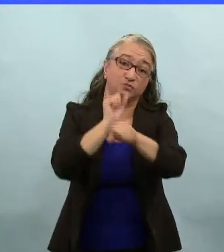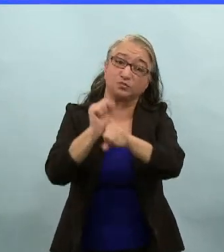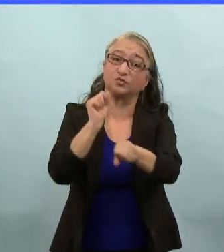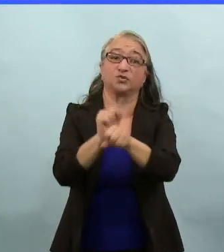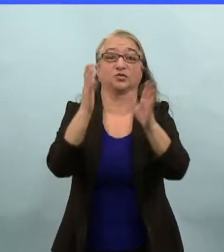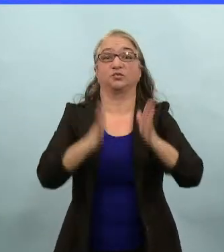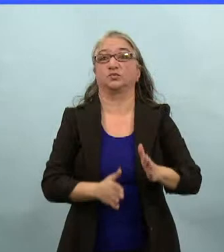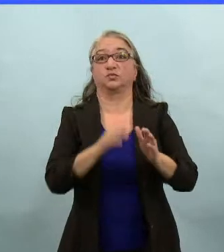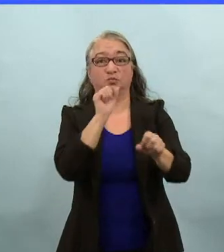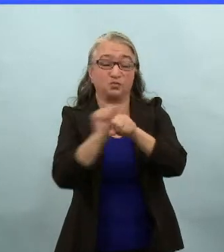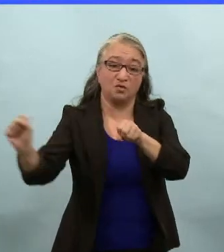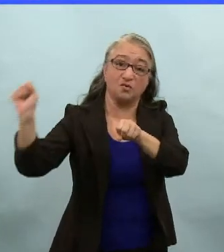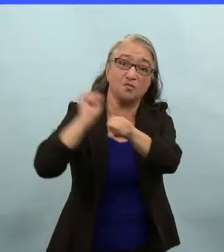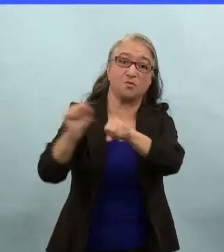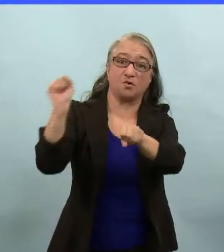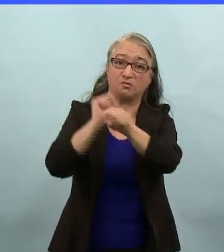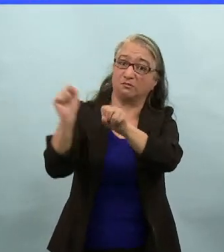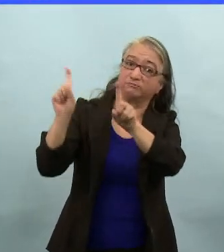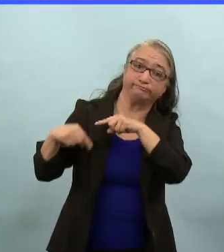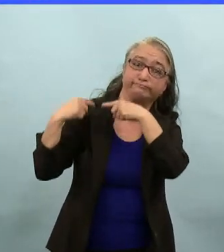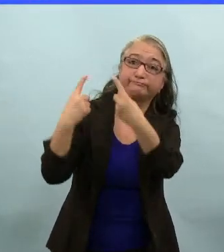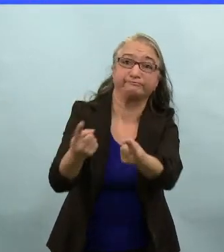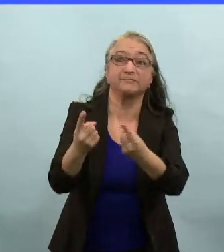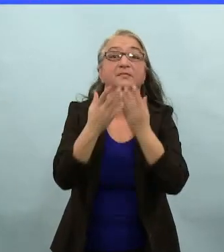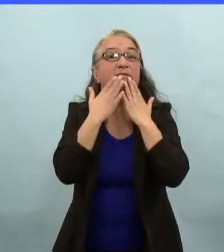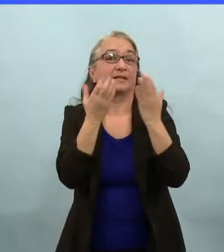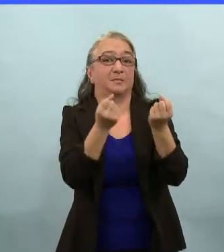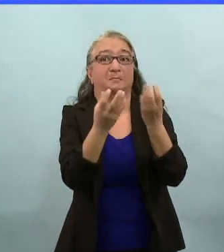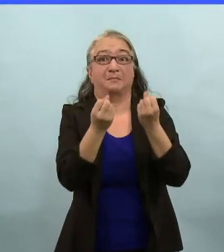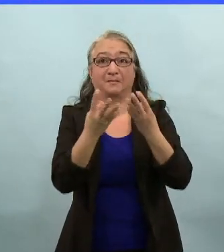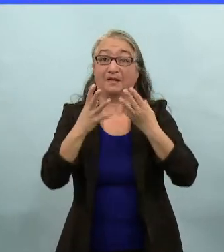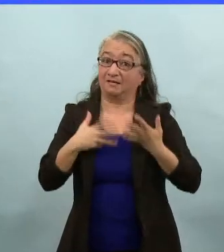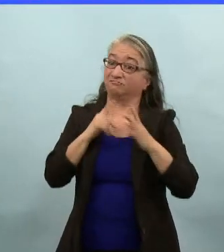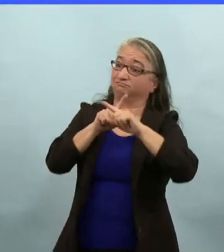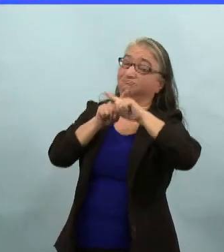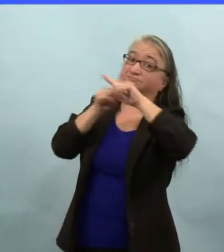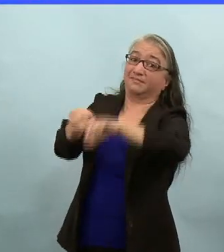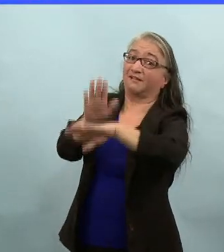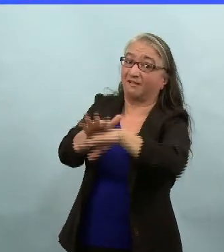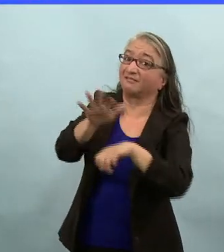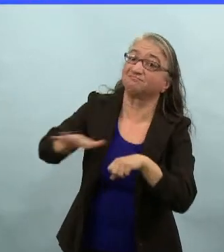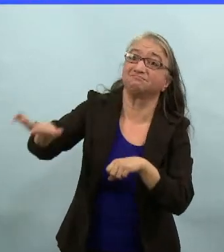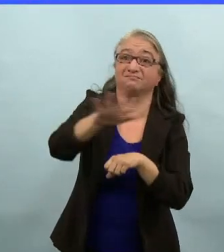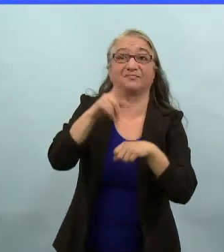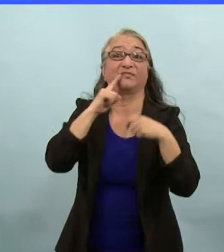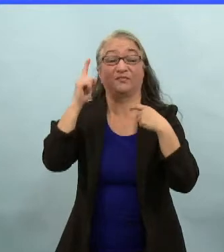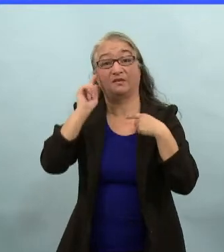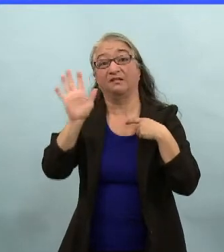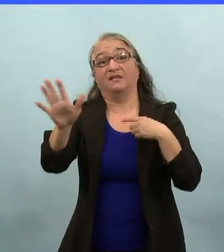we we depend on all of you and we are so grateful we know you are tired and omicron pressures add to